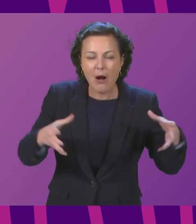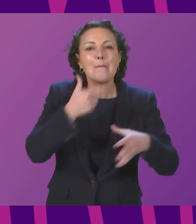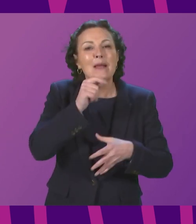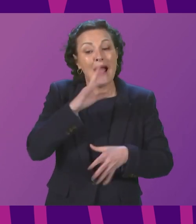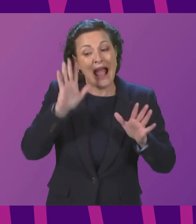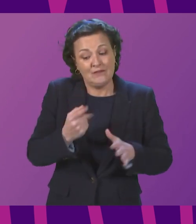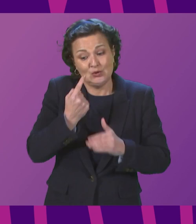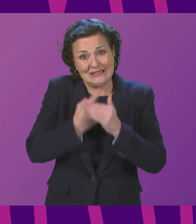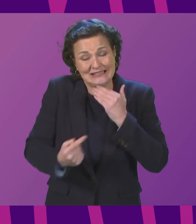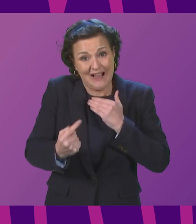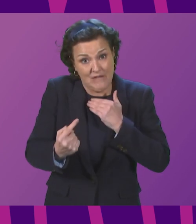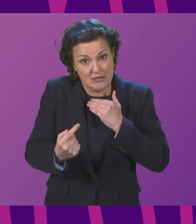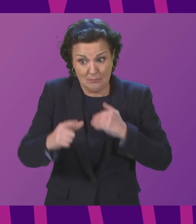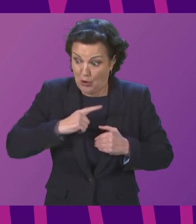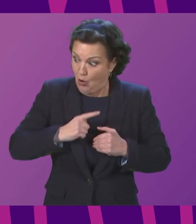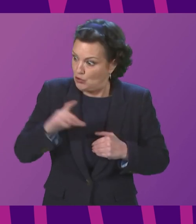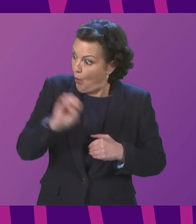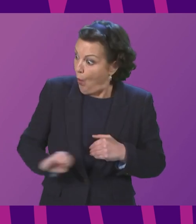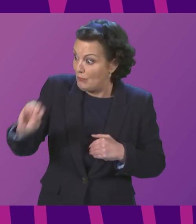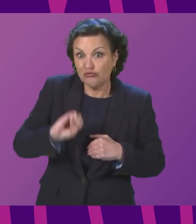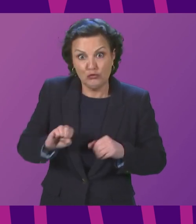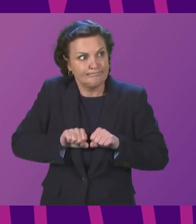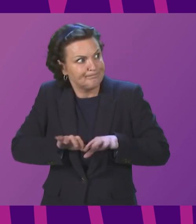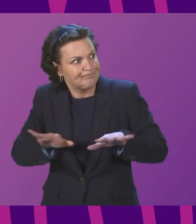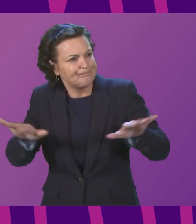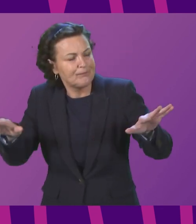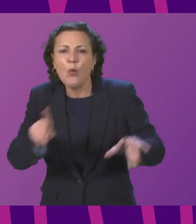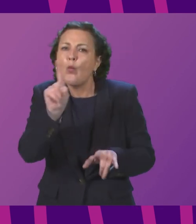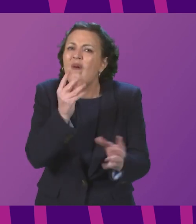self-isolate due to the highly transmissible omicron variant, what flexibility can the